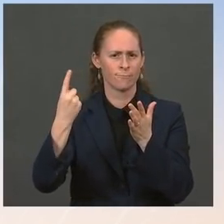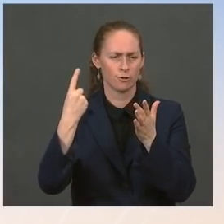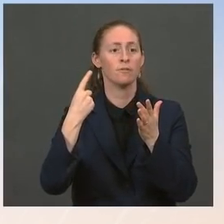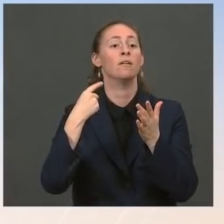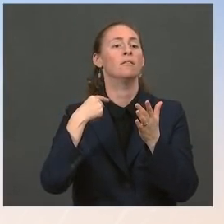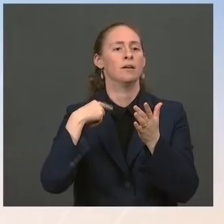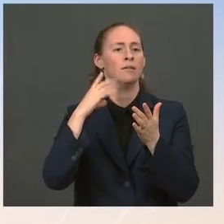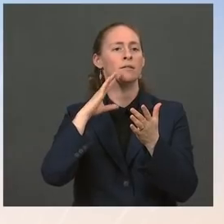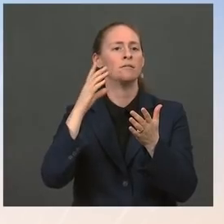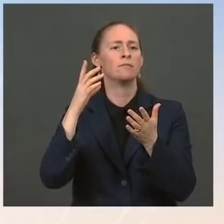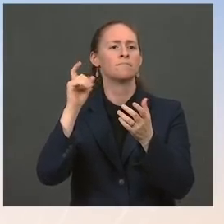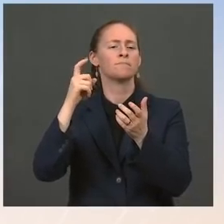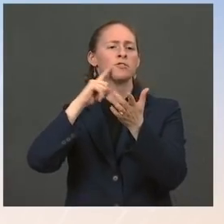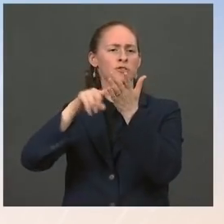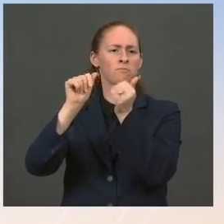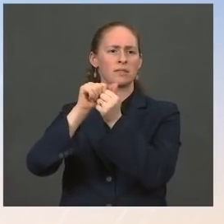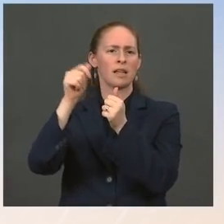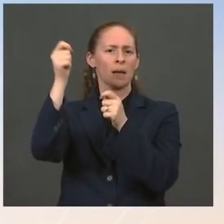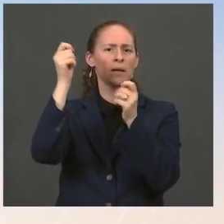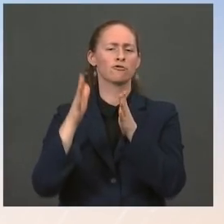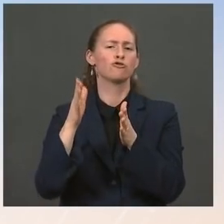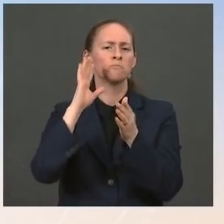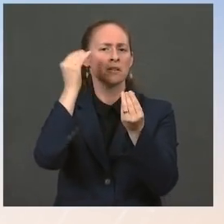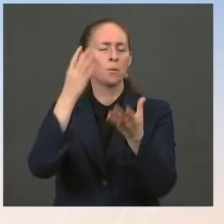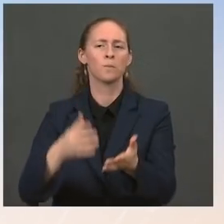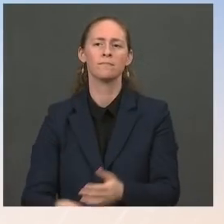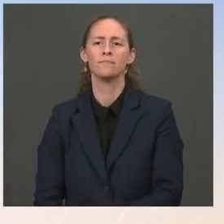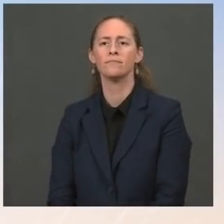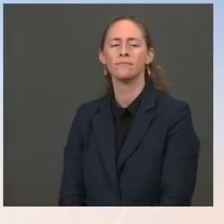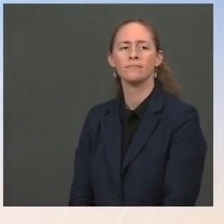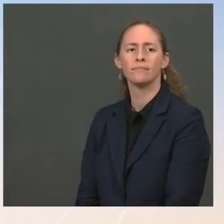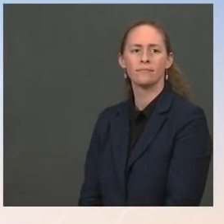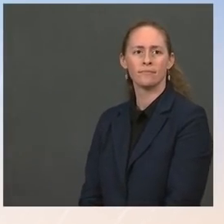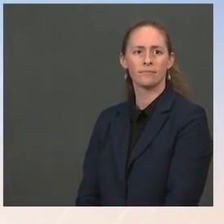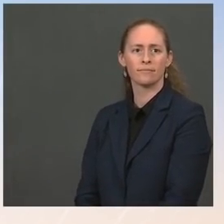The Press: But you don't know of anyone in the administration who currently opposes this? Ms. Psaki: Again, we're not talking about whether